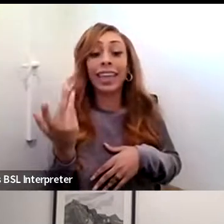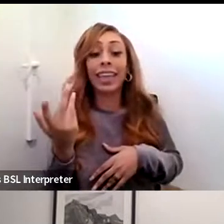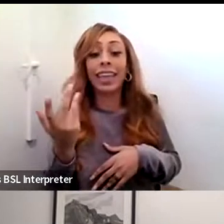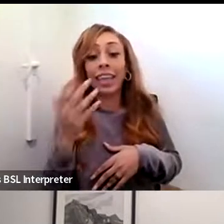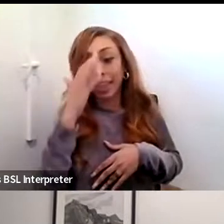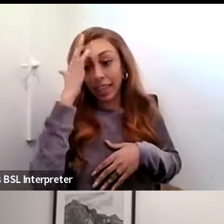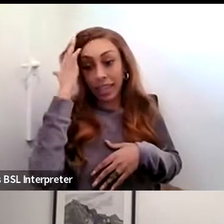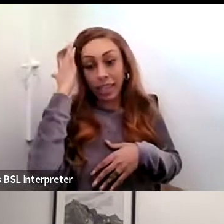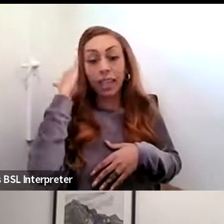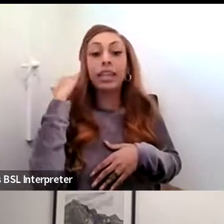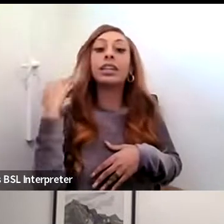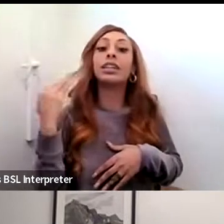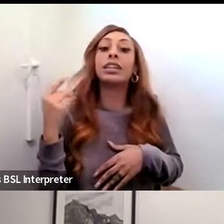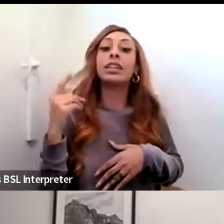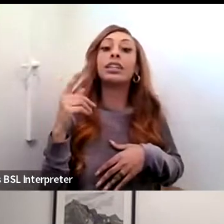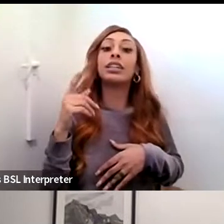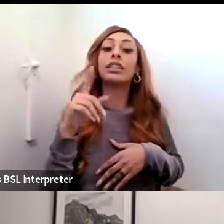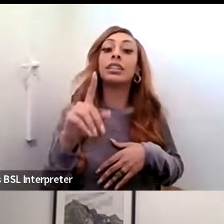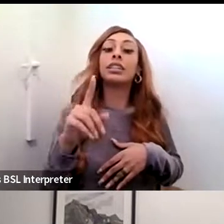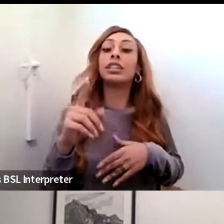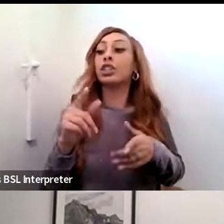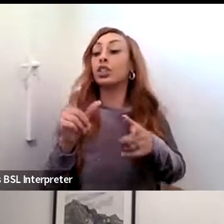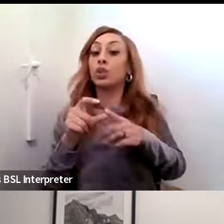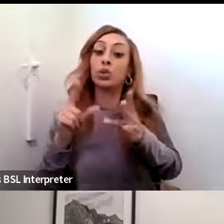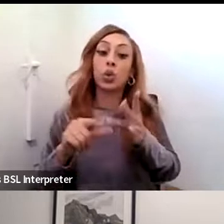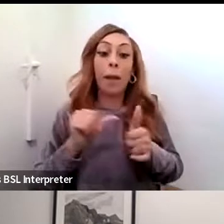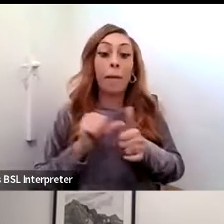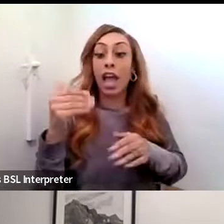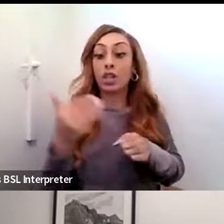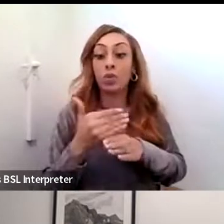the things that are stopping you doing your best work as a disabled artist,